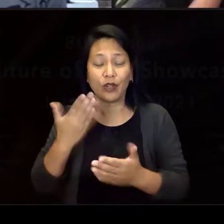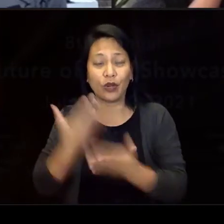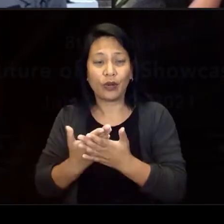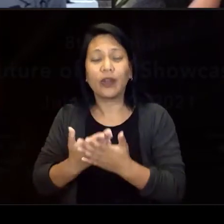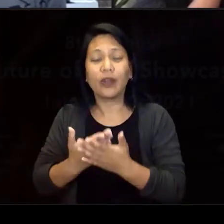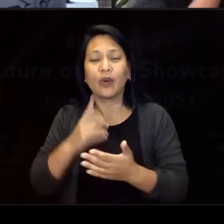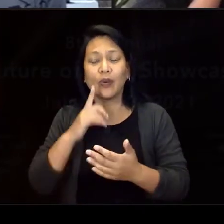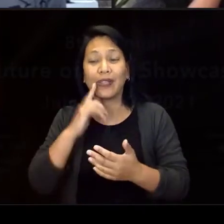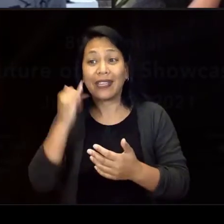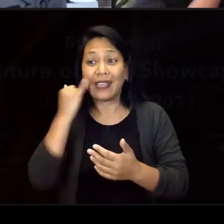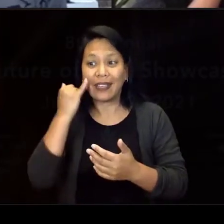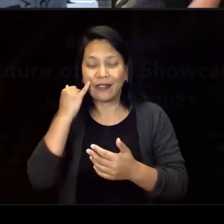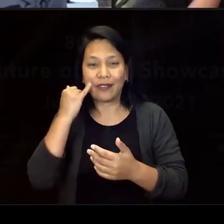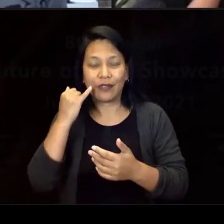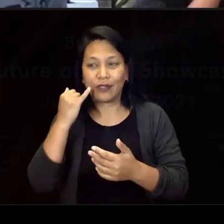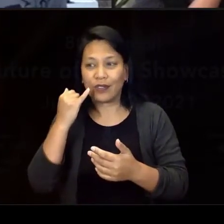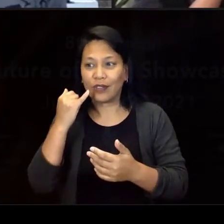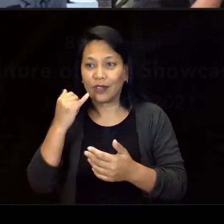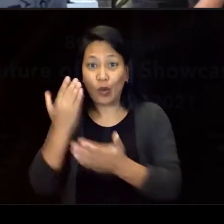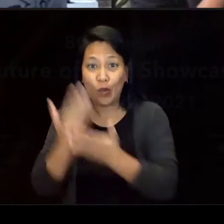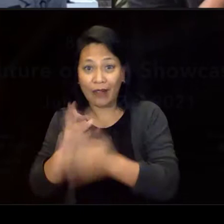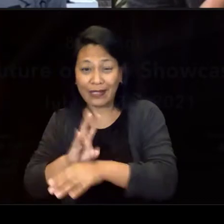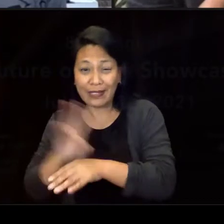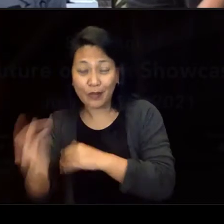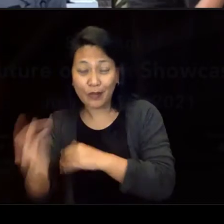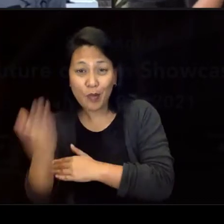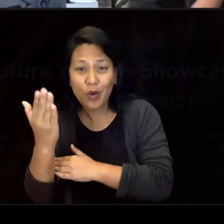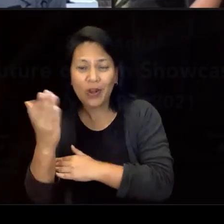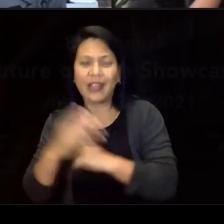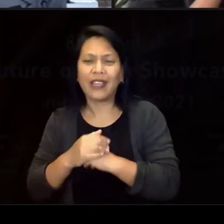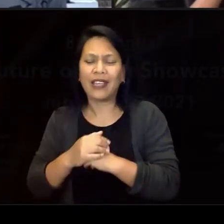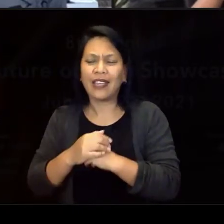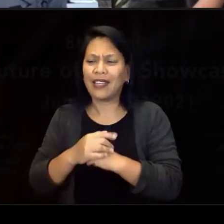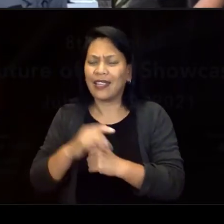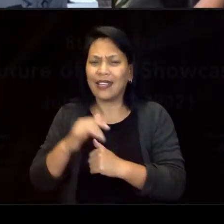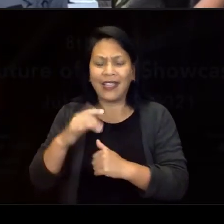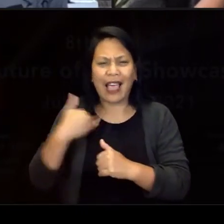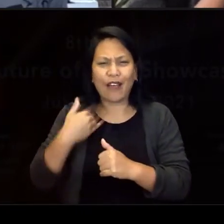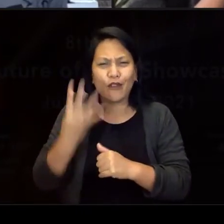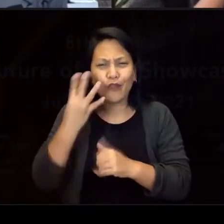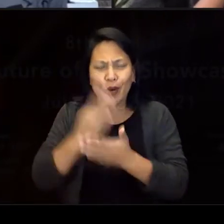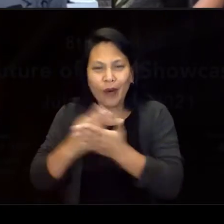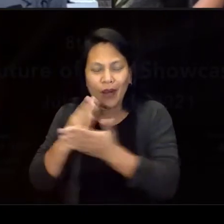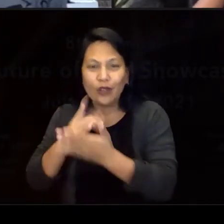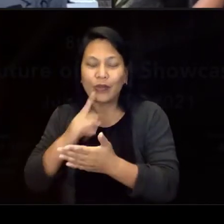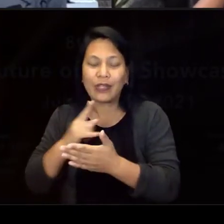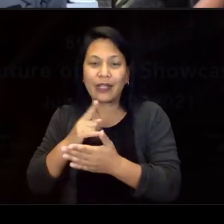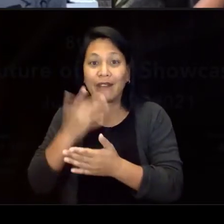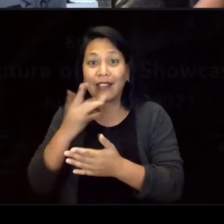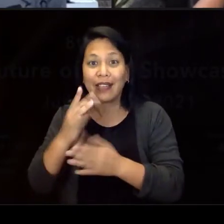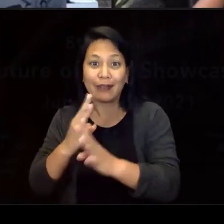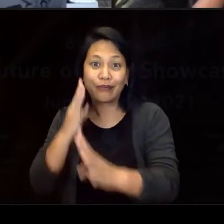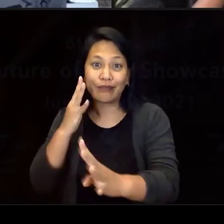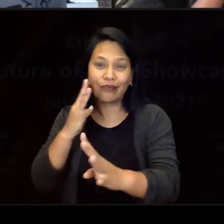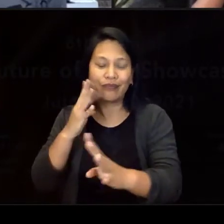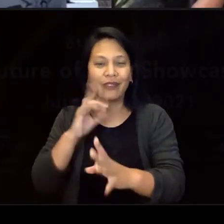And if you're the first of like 50 to get on, you know, and there's four stages of it. So it's kind of a long process.